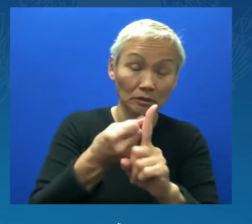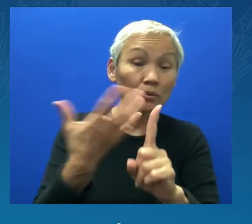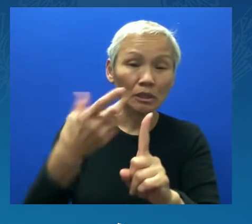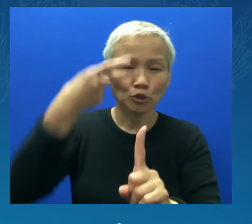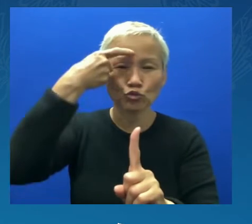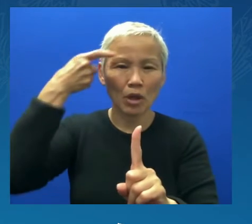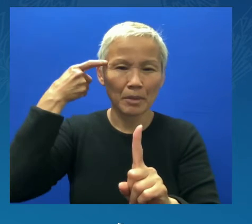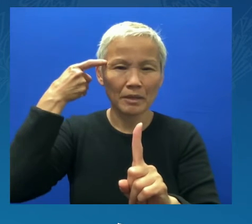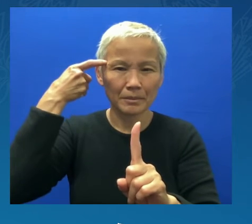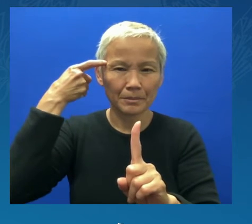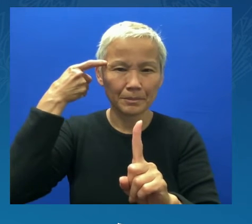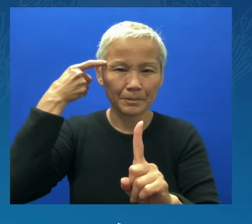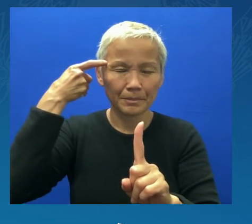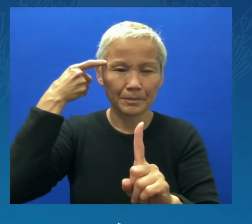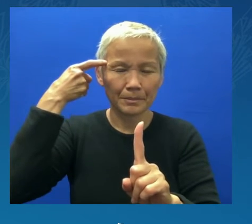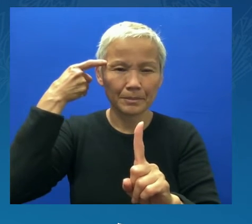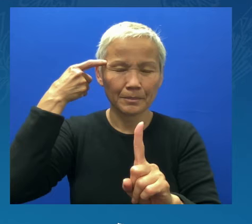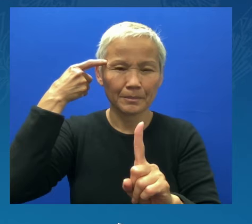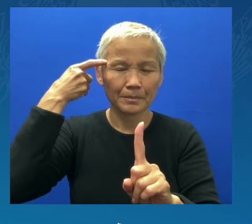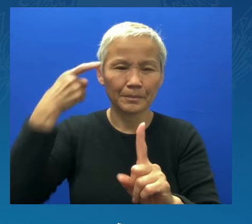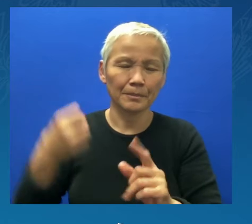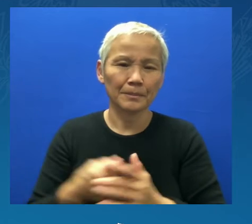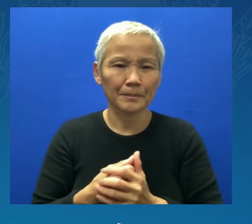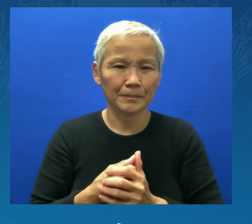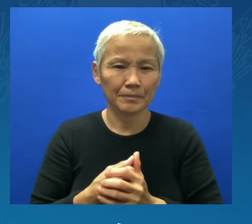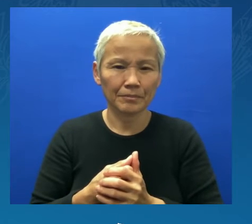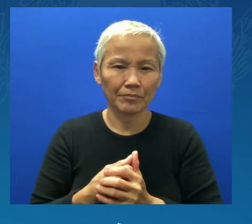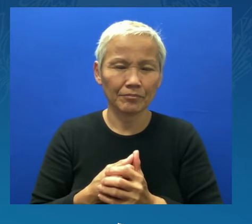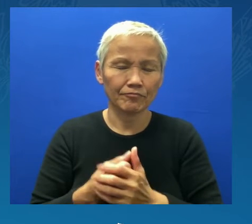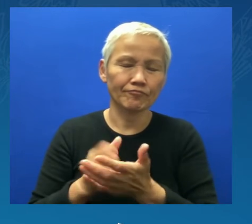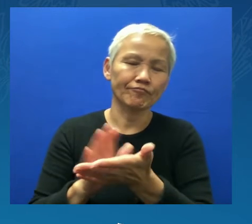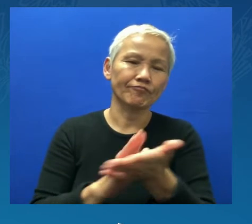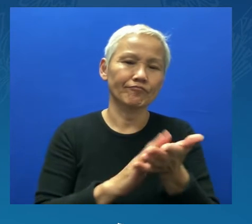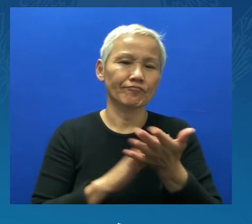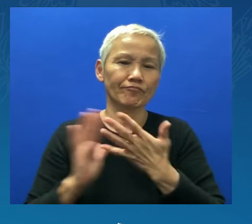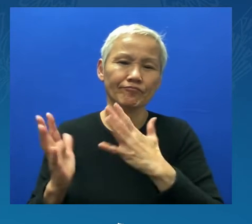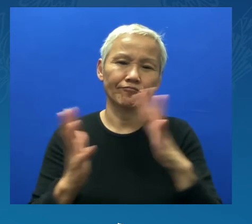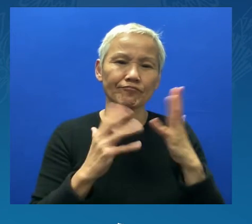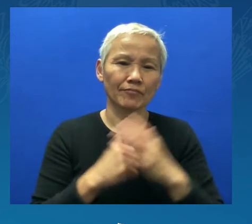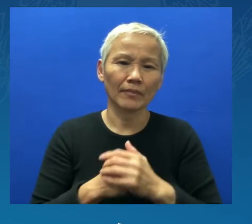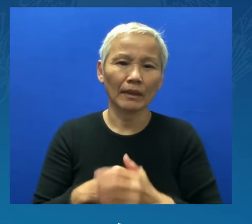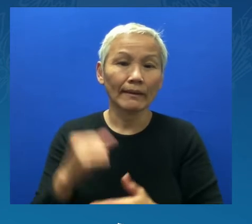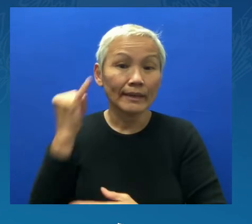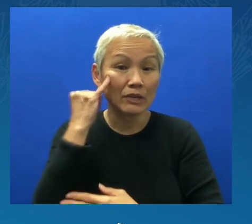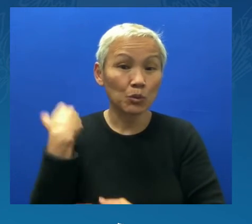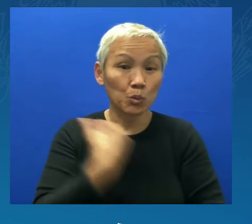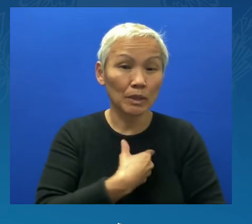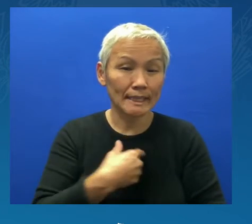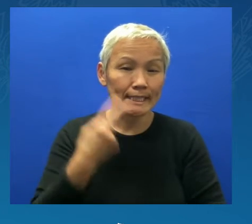So, if we are thinking about the unique stressors